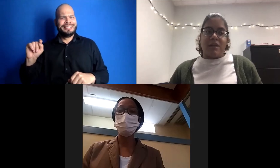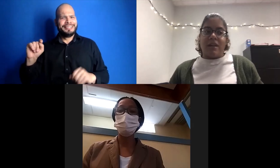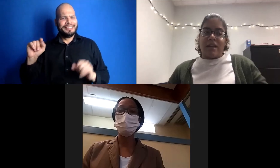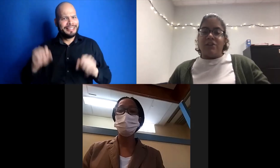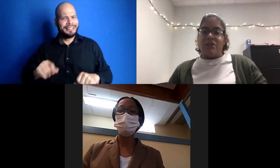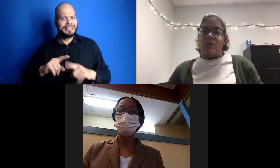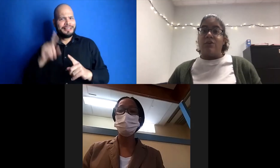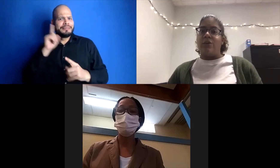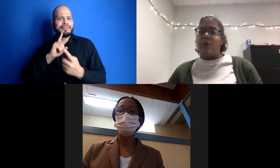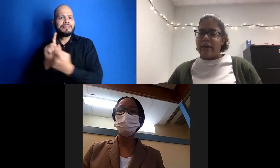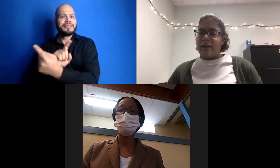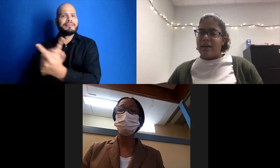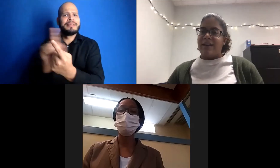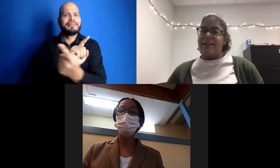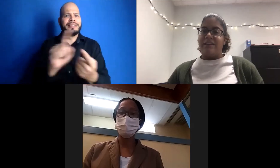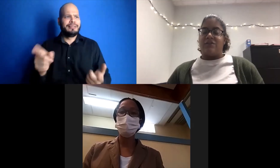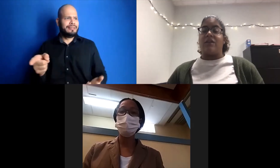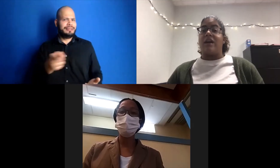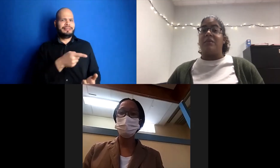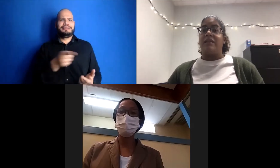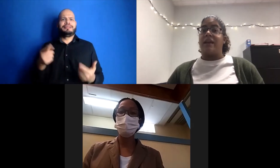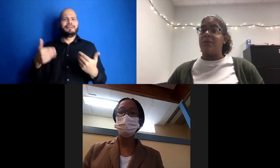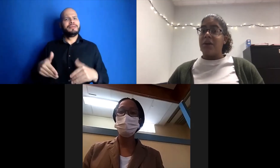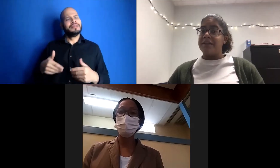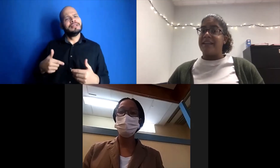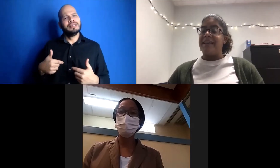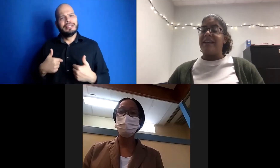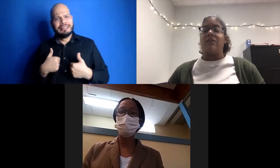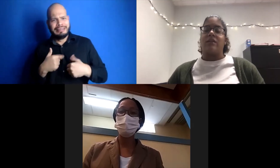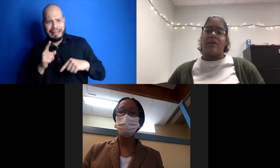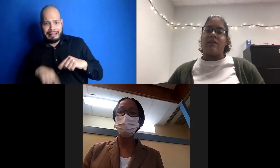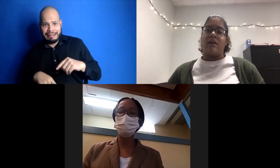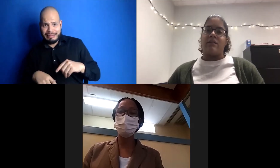I can do what you're doing and they just look at me like I'm crazy and they'll laugh it off and I